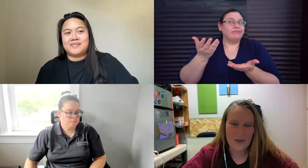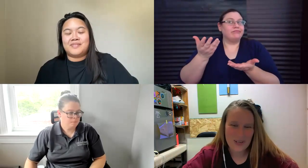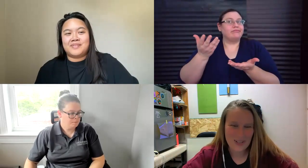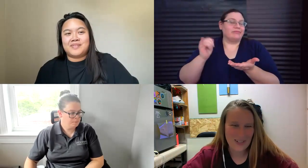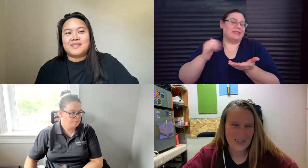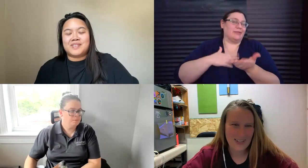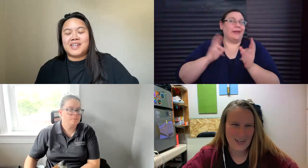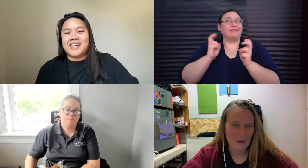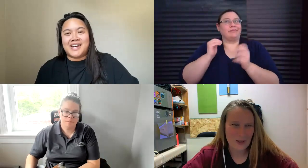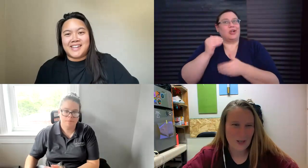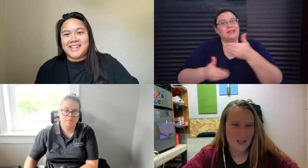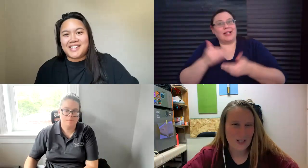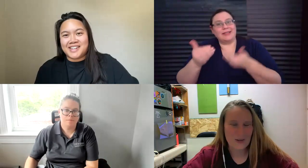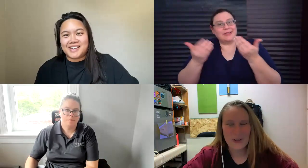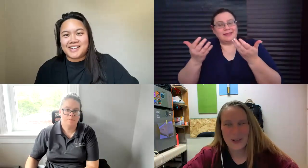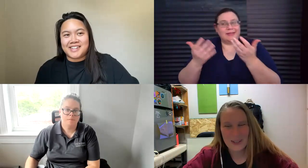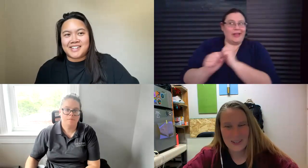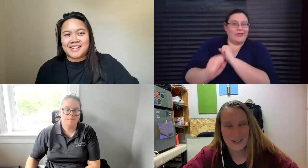Thank you.